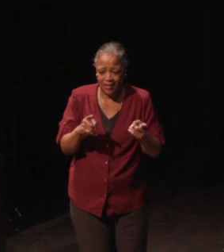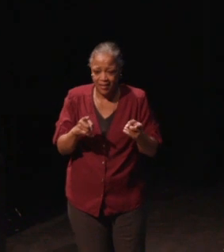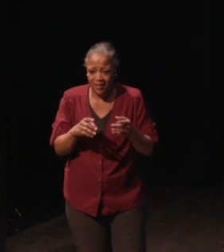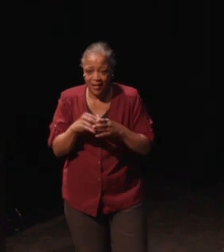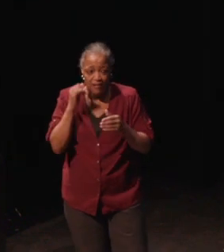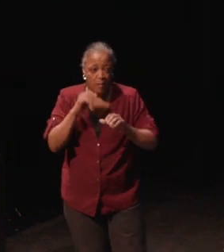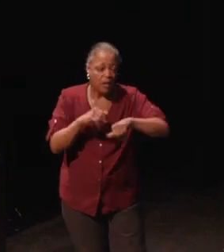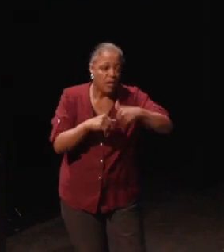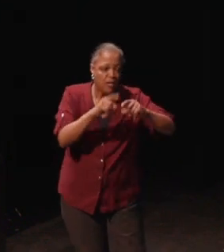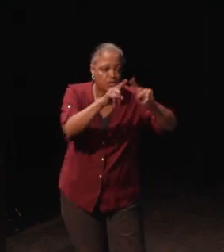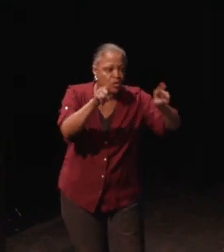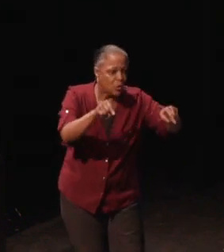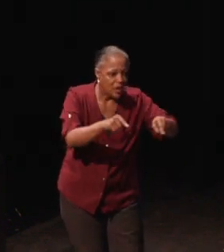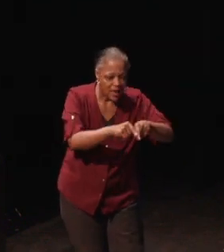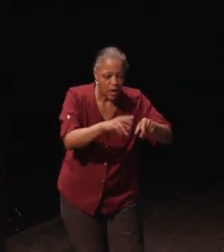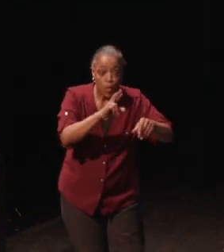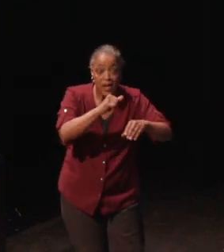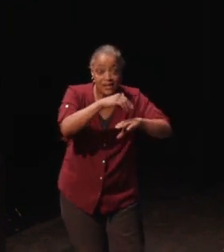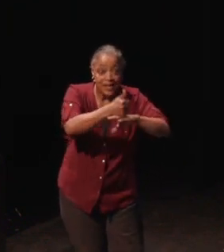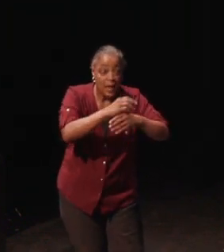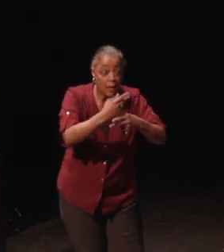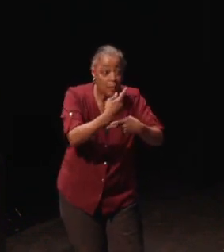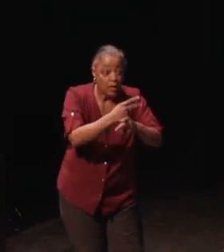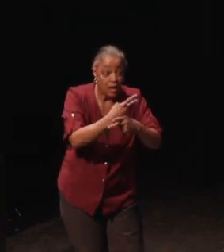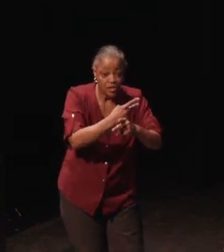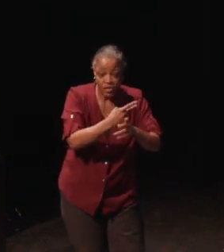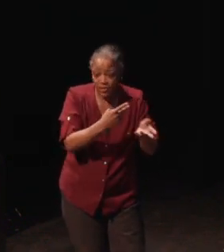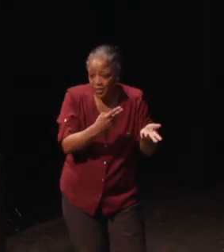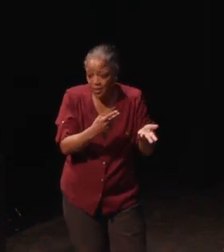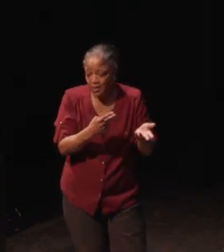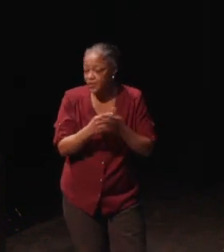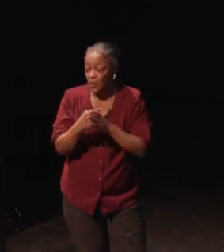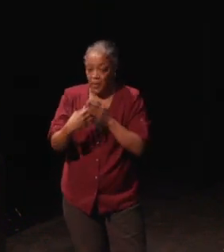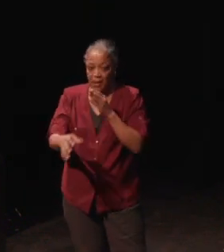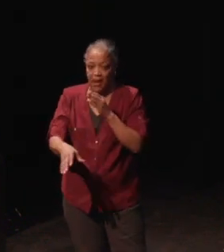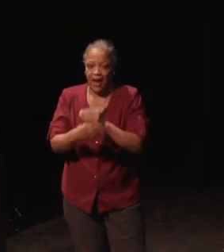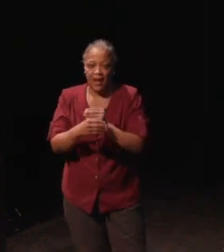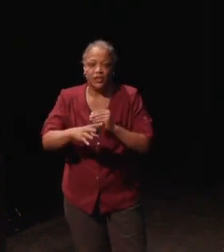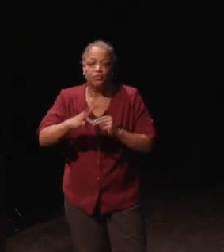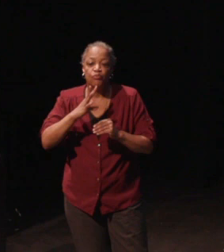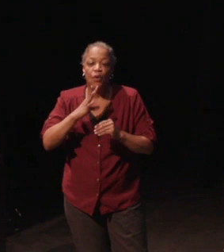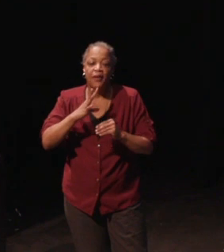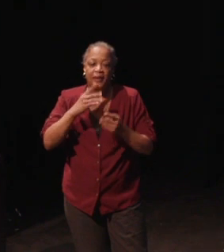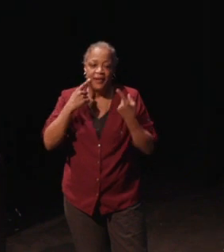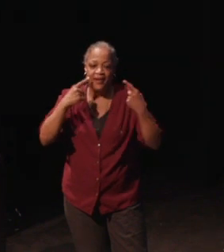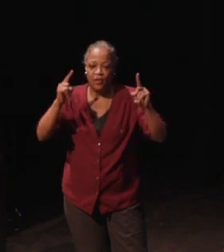a different screen and resetting my productions. So, we added in spoken announcements.